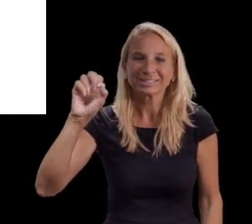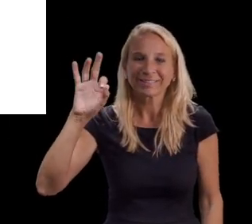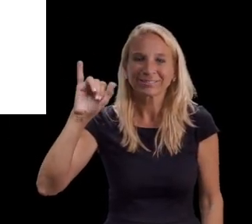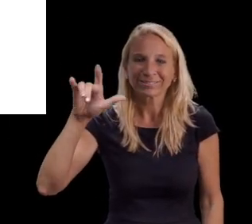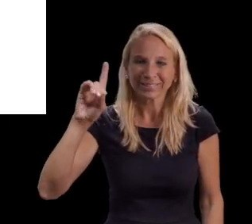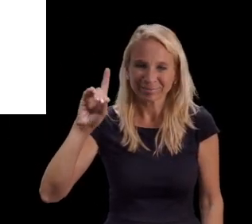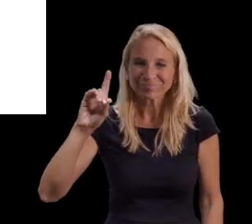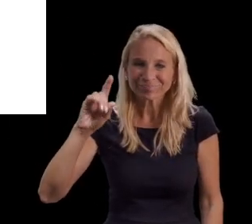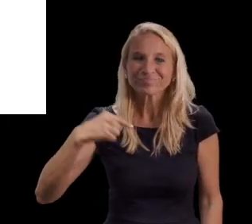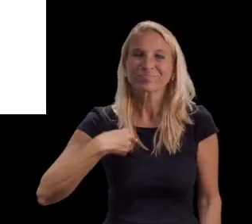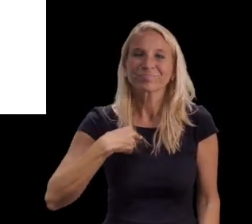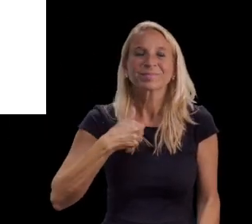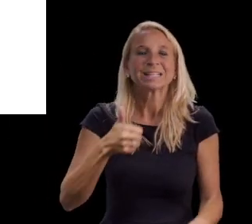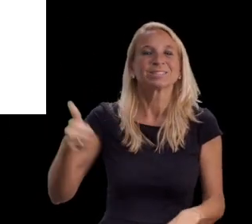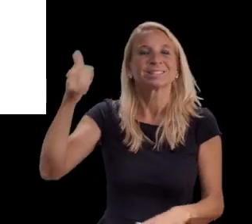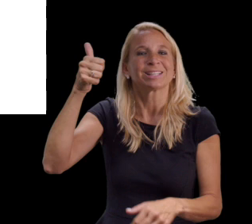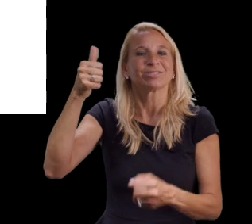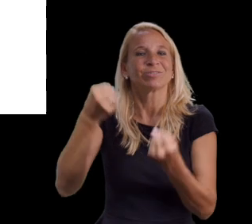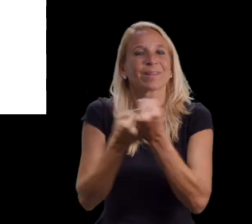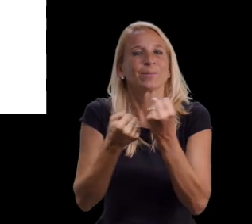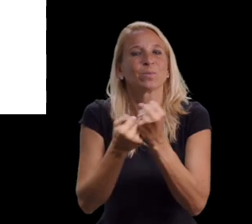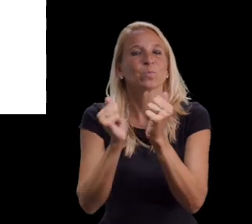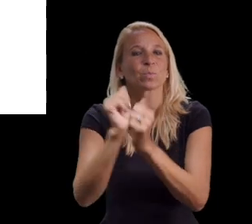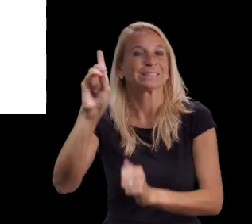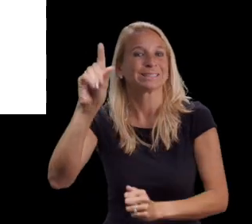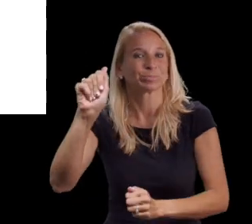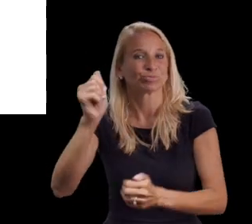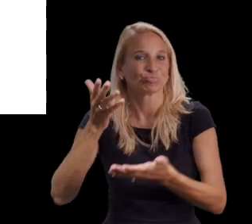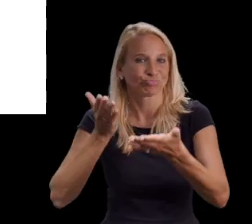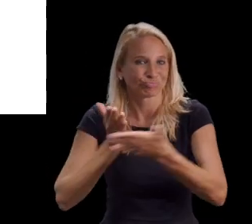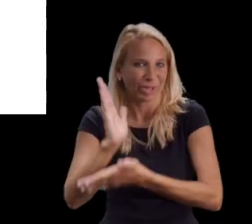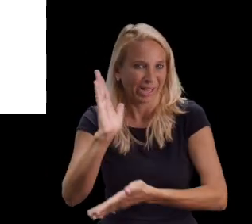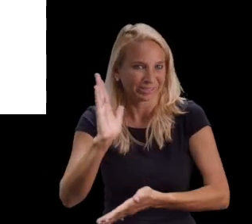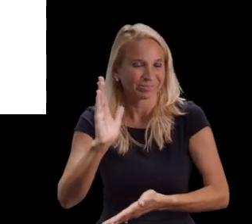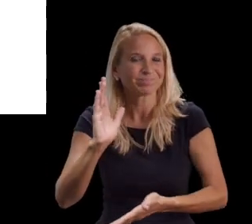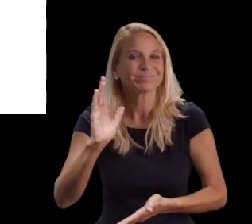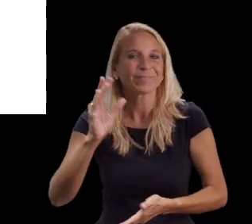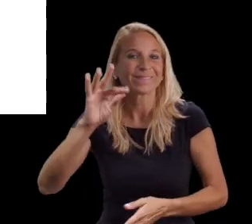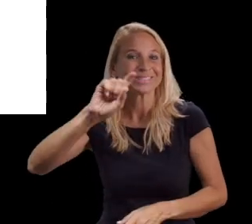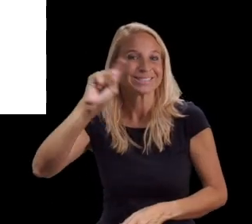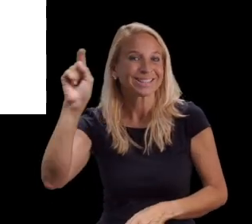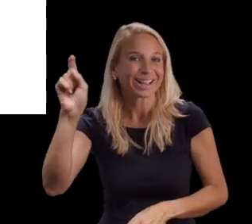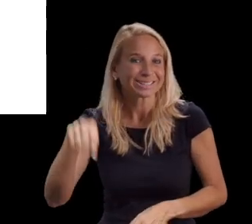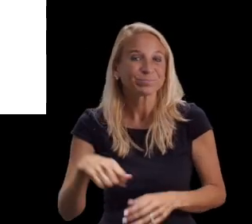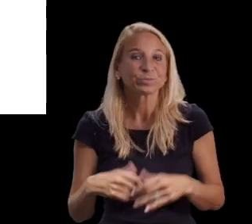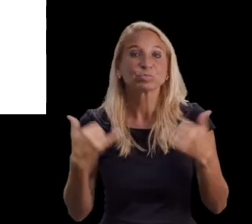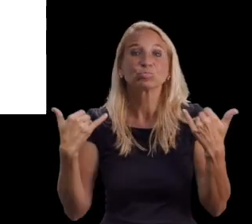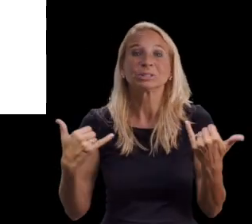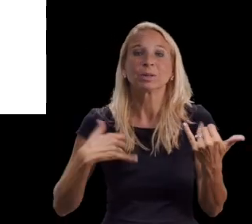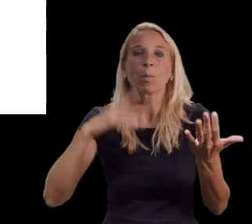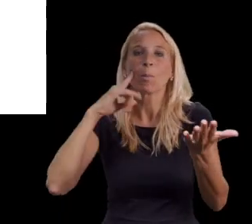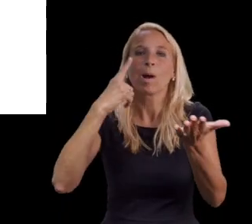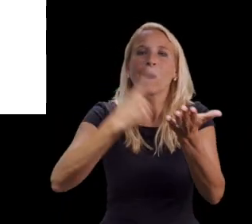Hello, my name is Sherry Hartsfield and I am a Senior advocate with Disability Rights Texas.